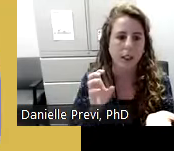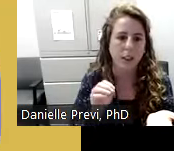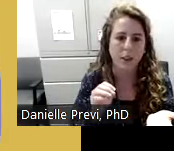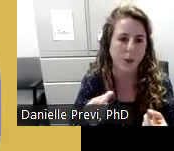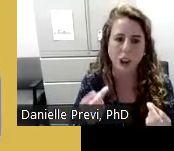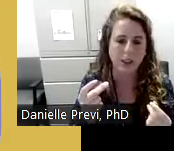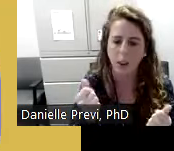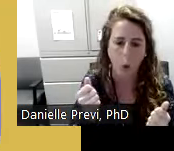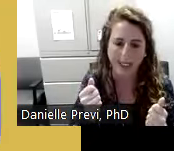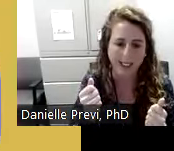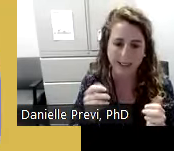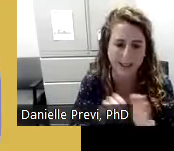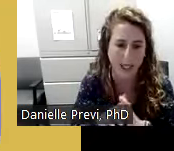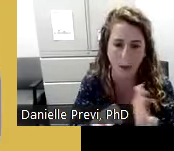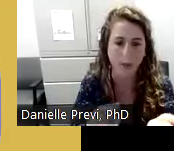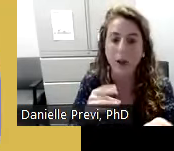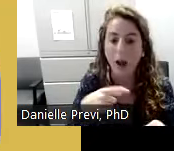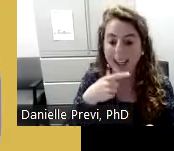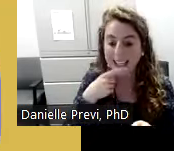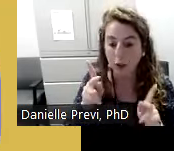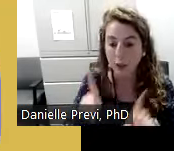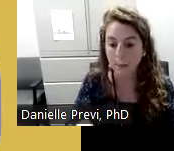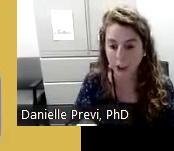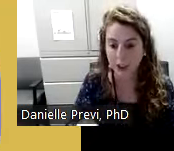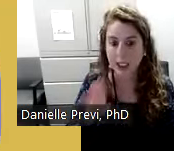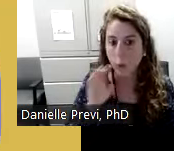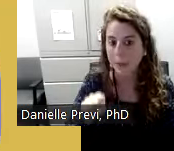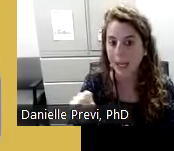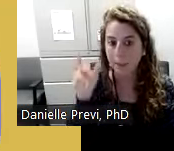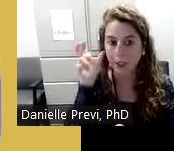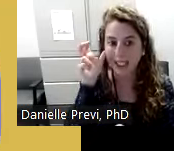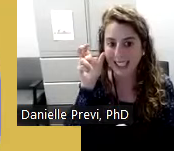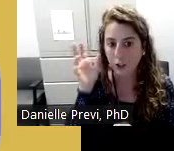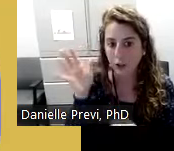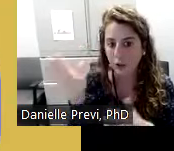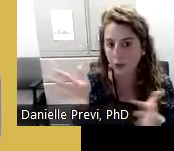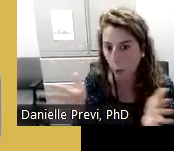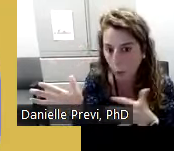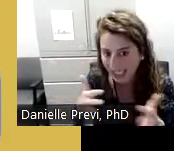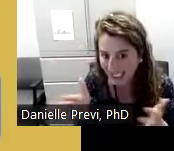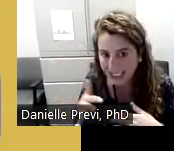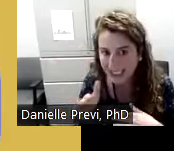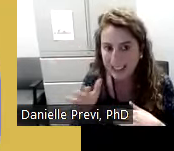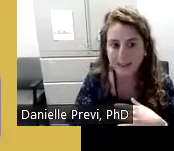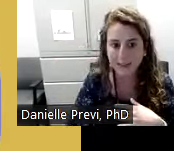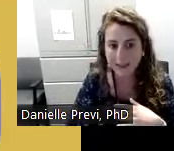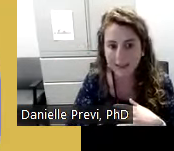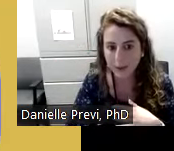quite frequently with families. So a real quick example, a typically hearing person would be able